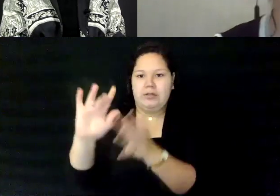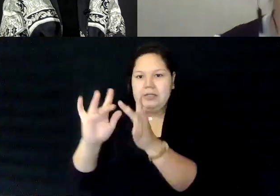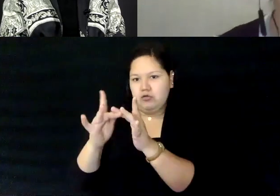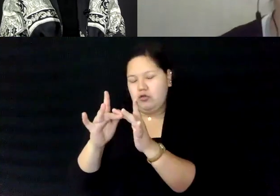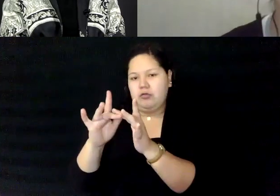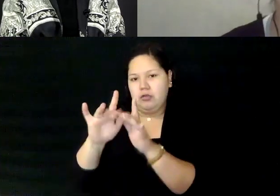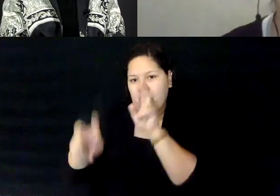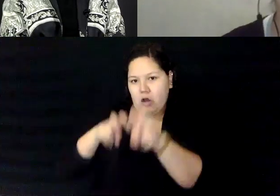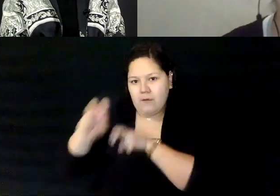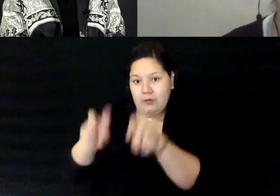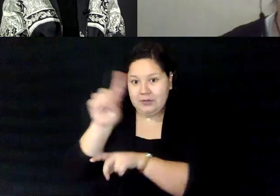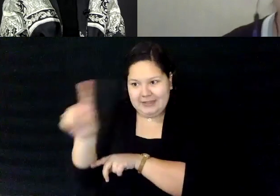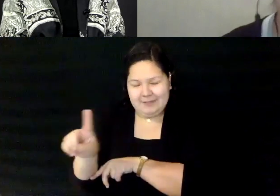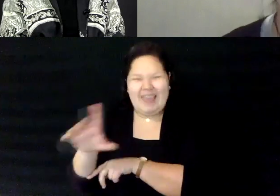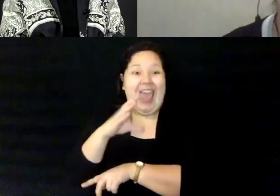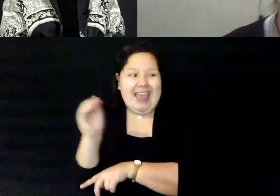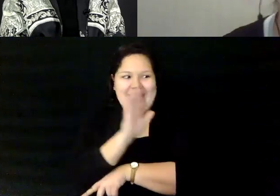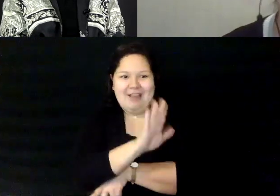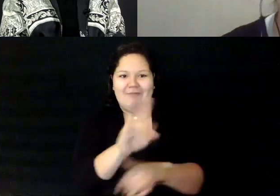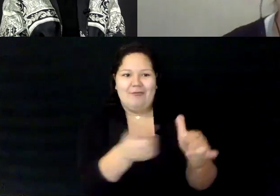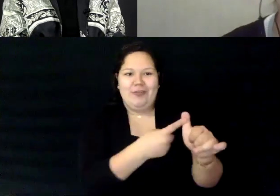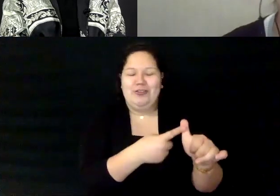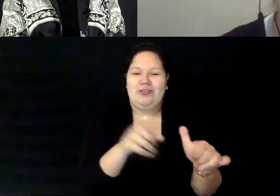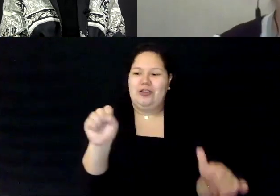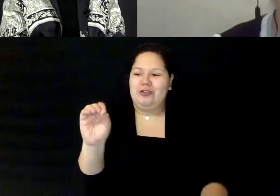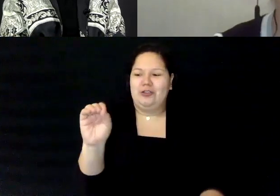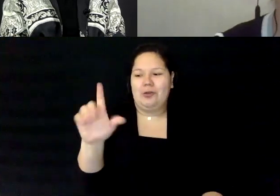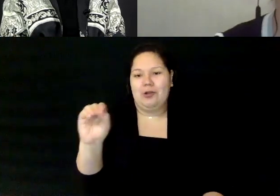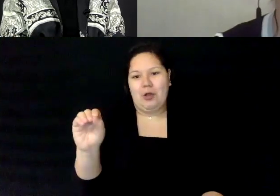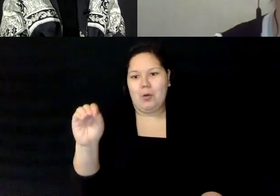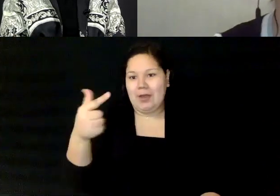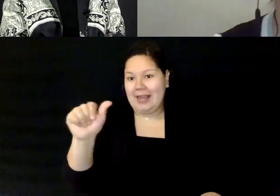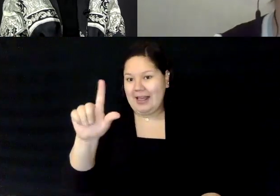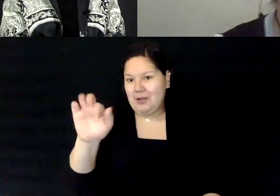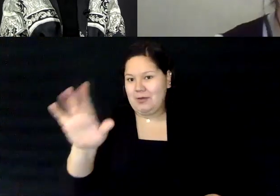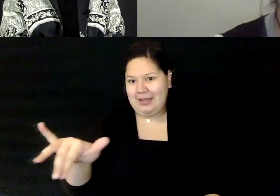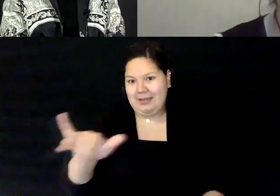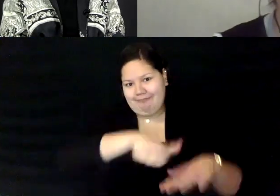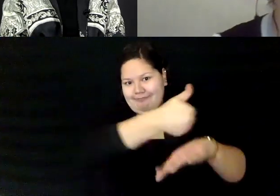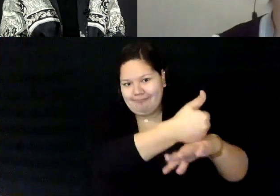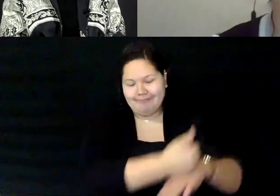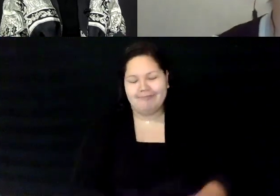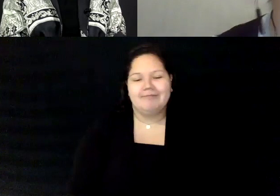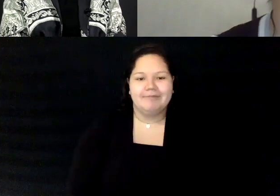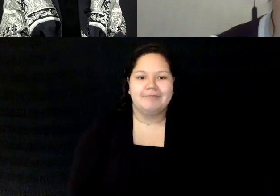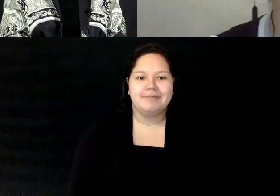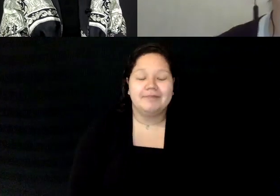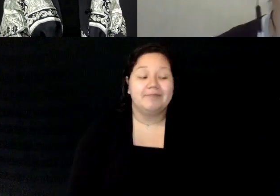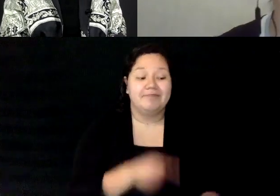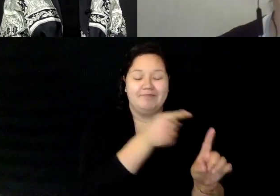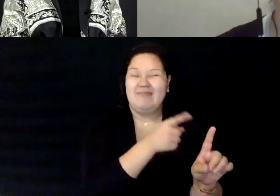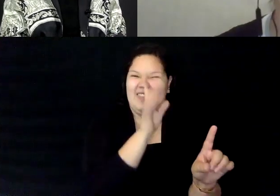their solo gallery, their first solo gallery exhibition. This exhibition has been a true